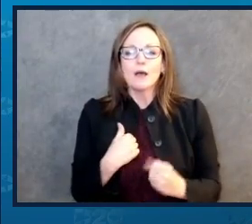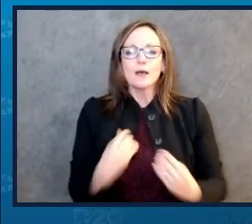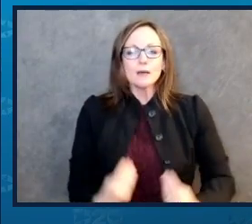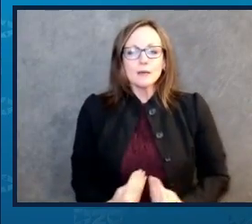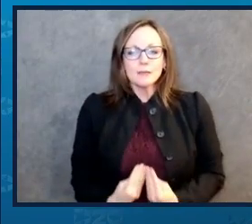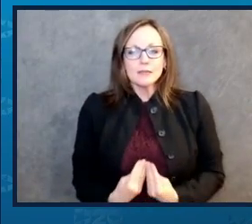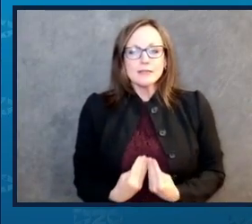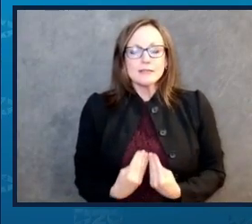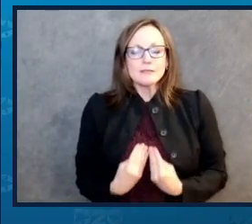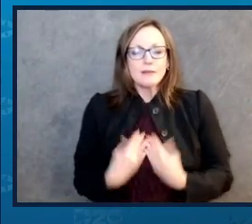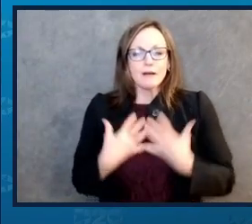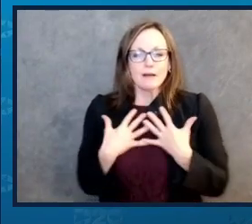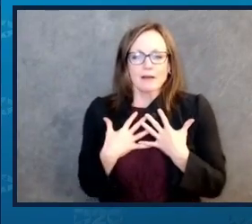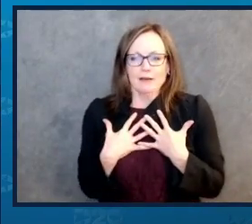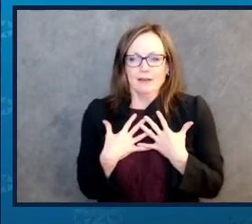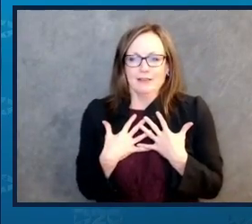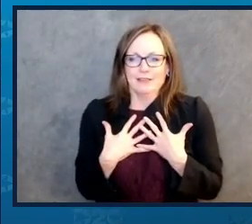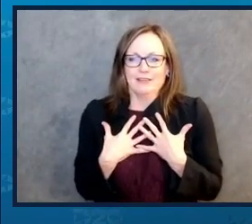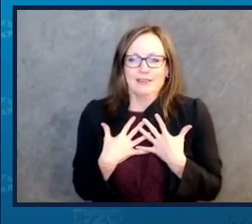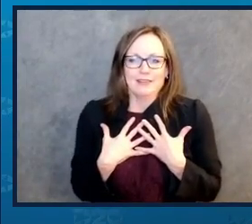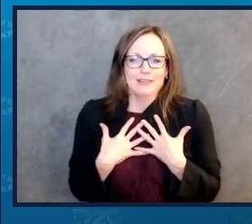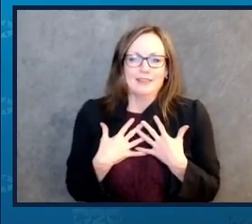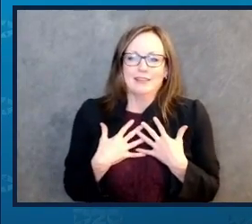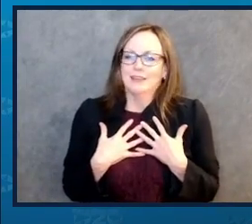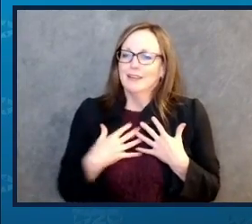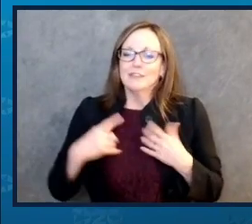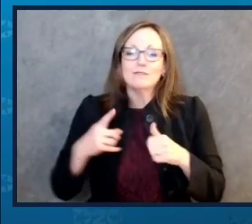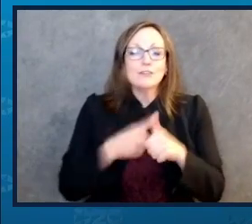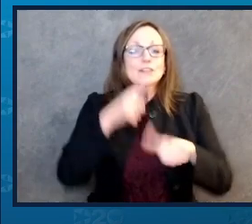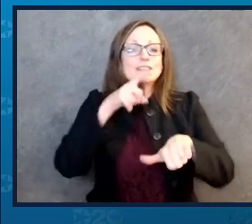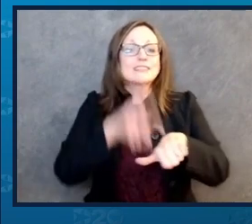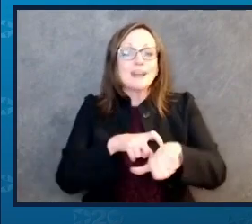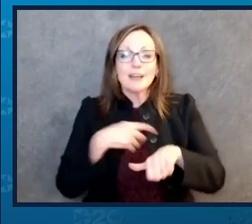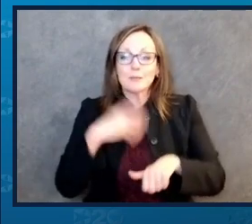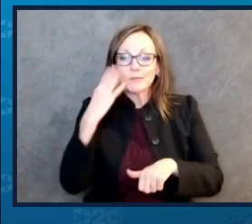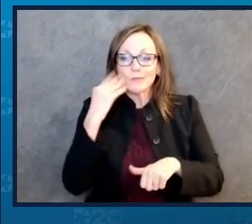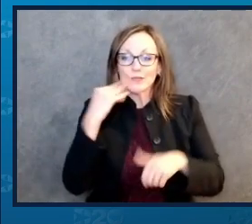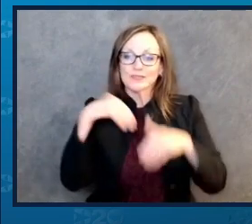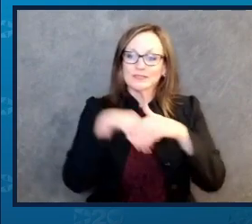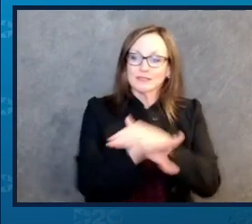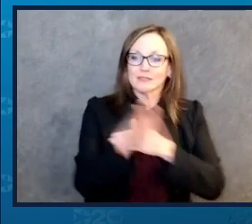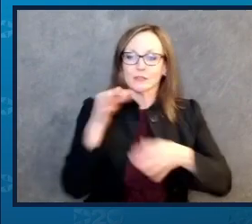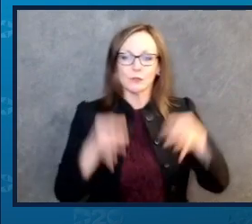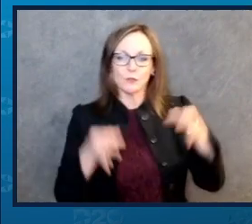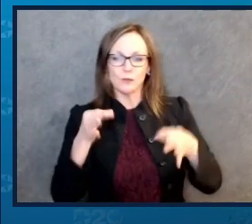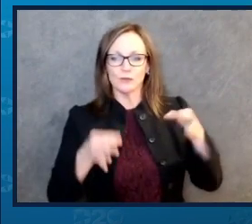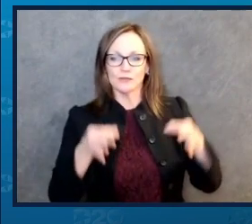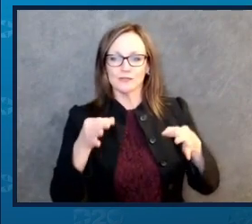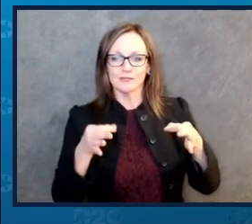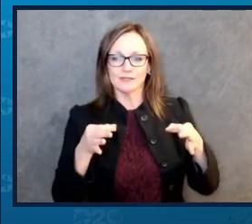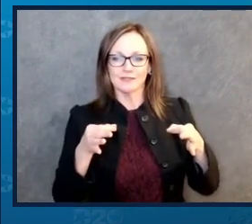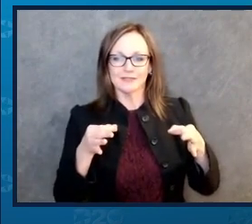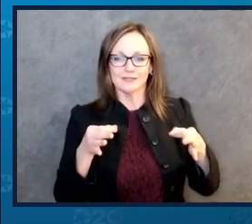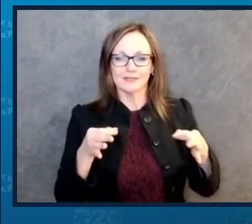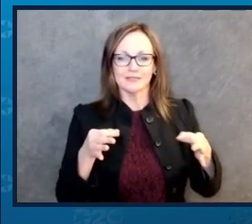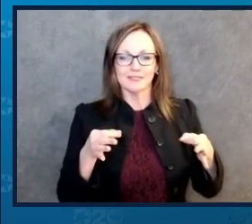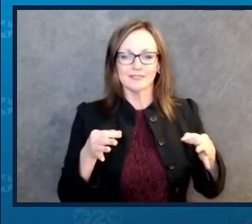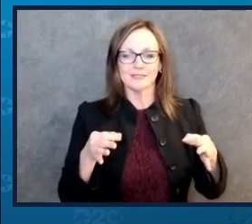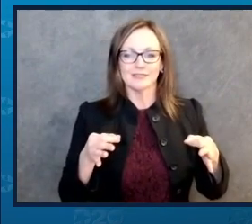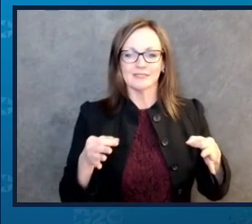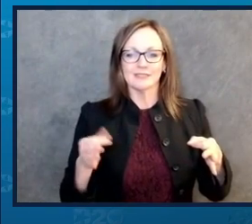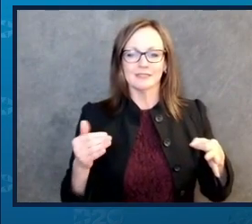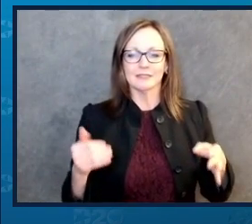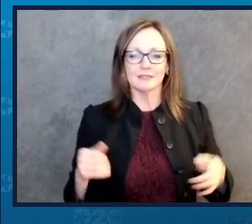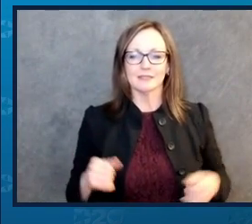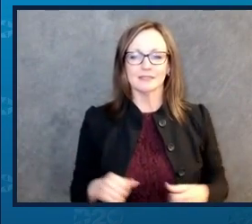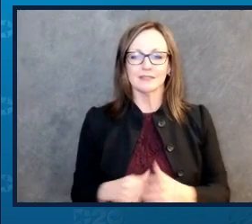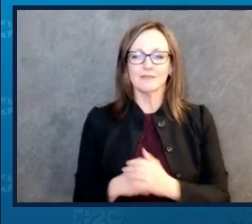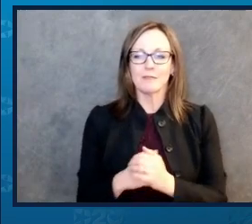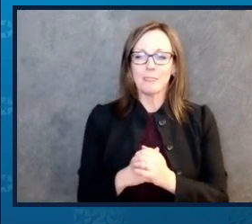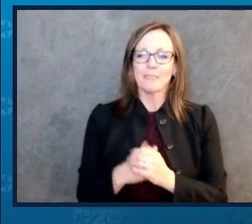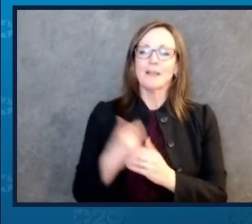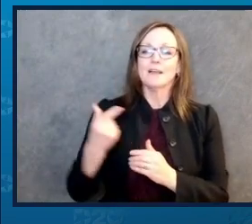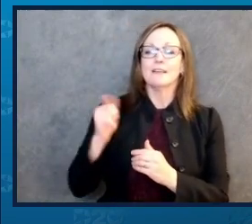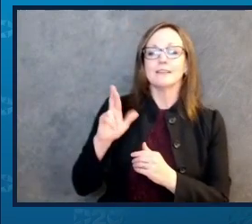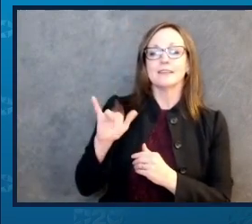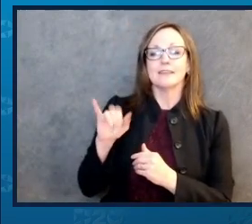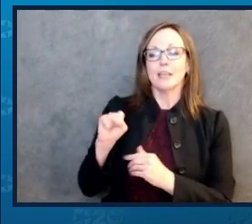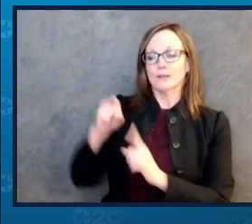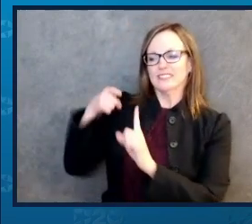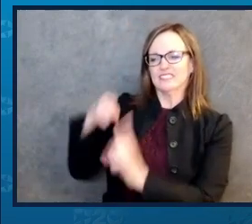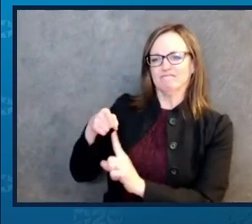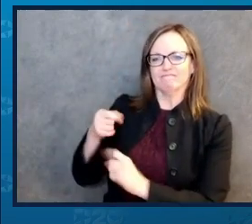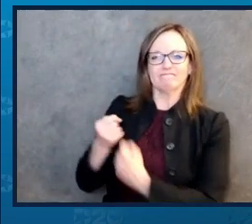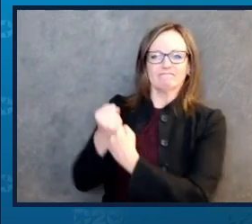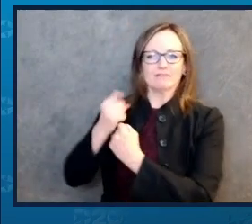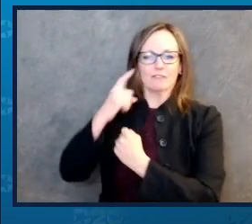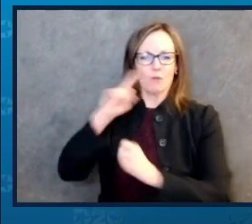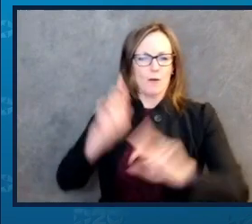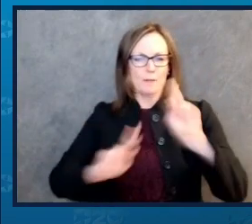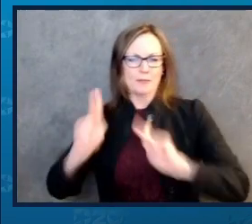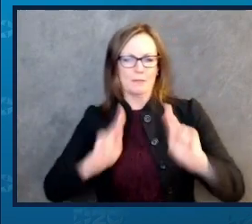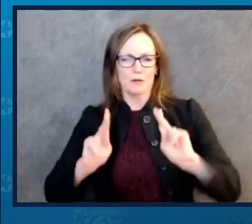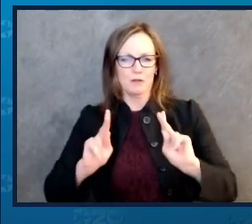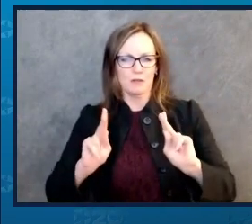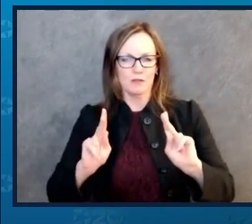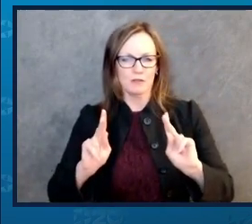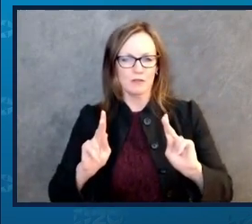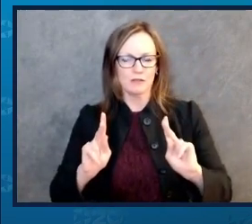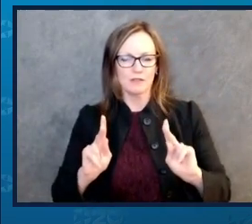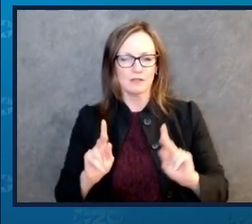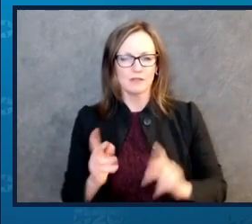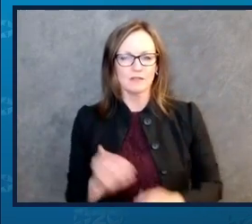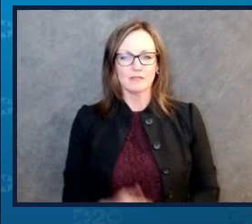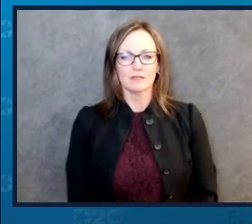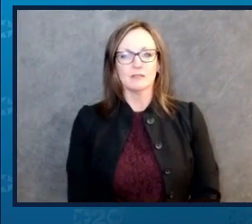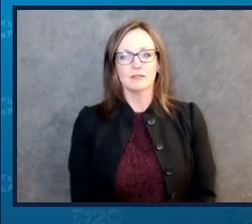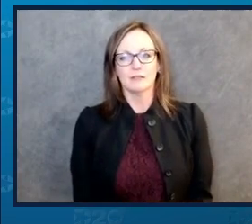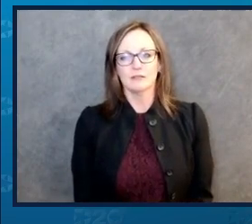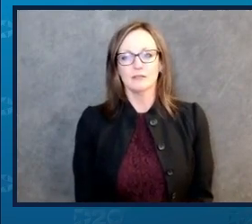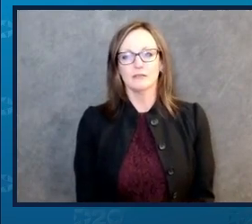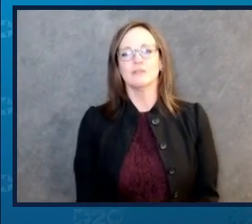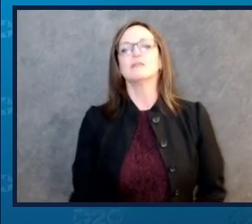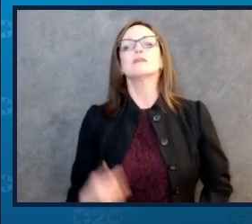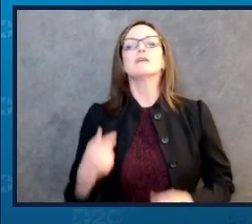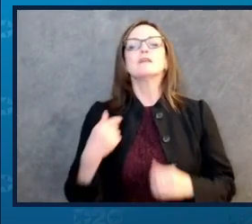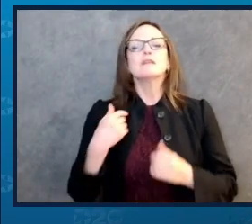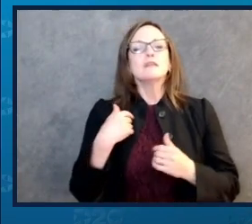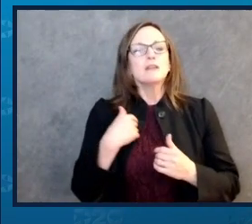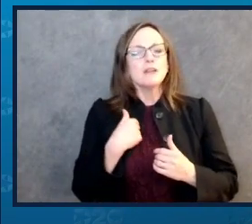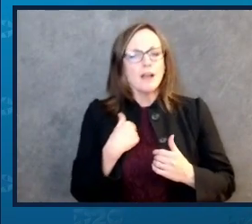TIME I STOOD IN A COURTROOM.